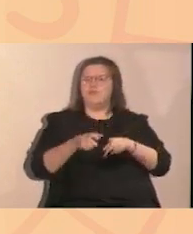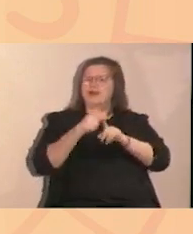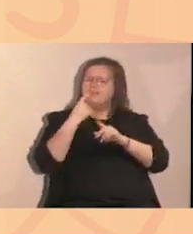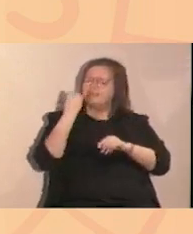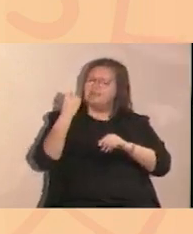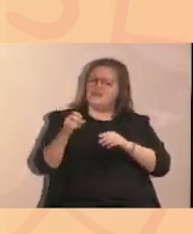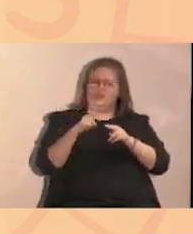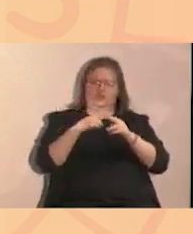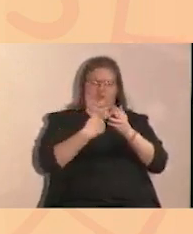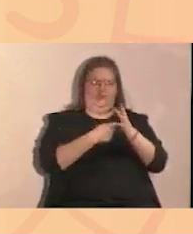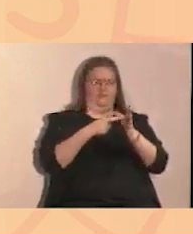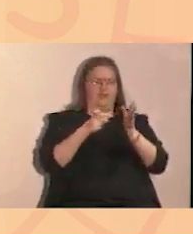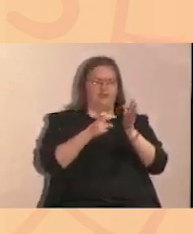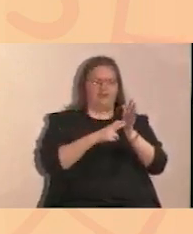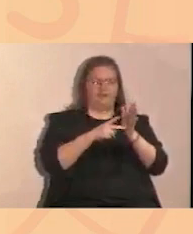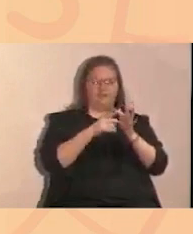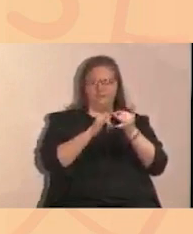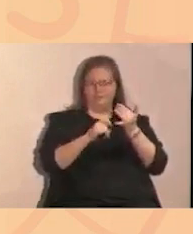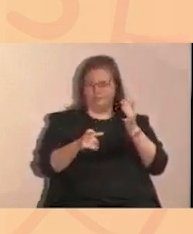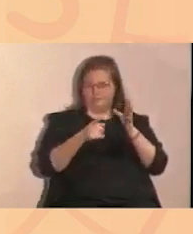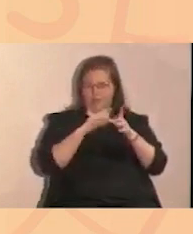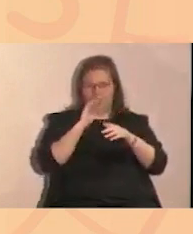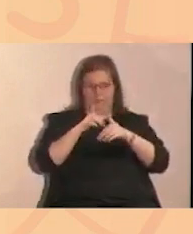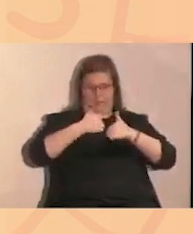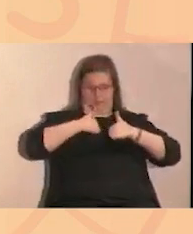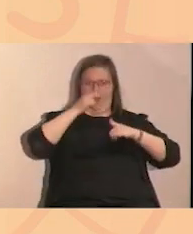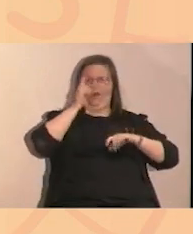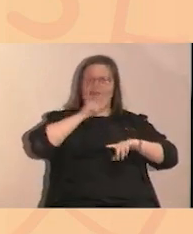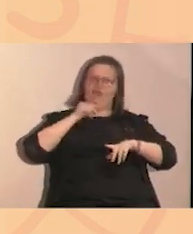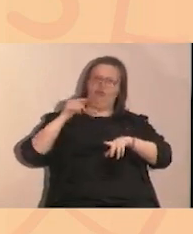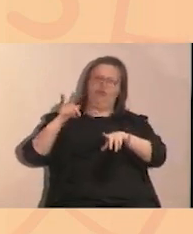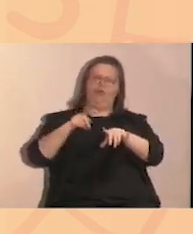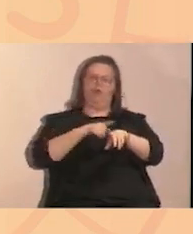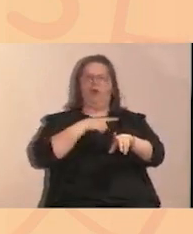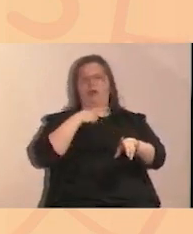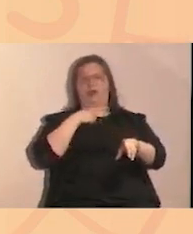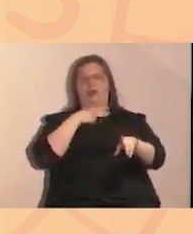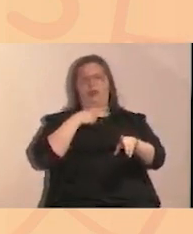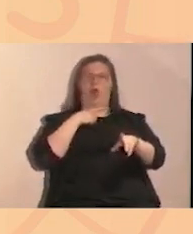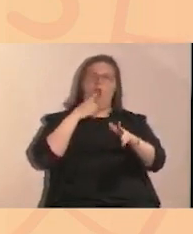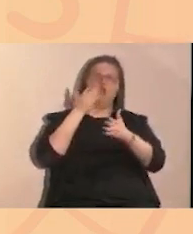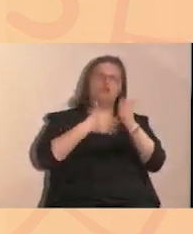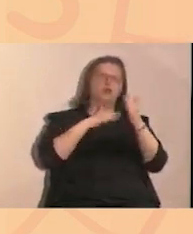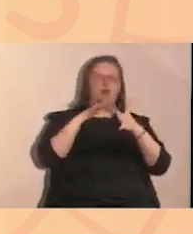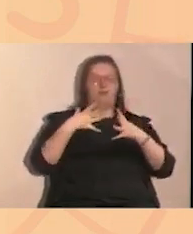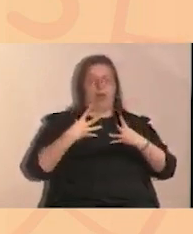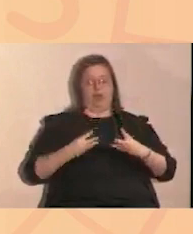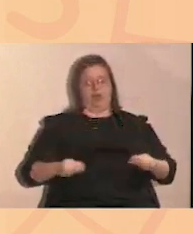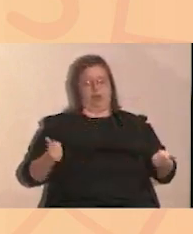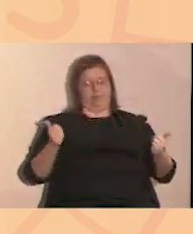So, here I am today to talk to you not about my youth or the long tail of it slowly seeping out of my body, but to talk about some projects I've worked